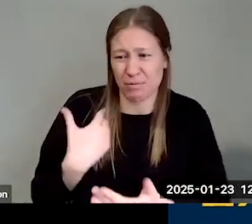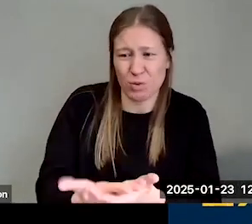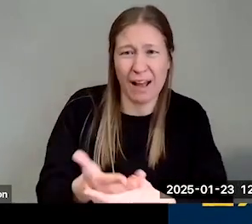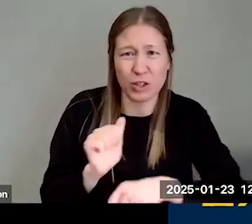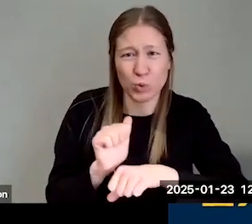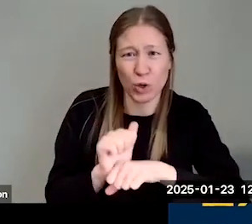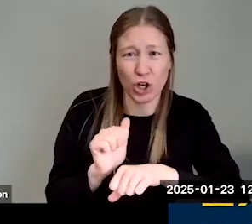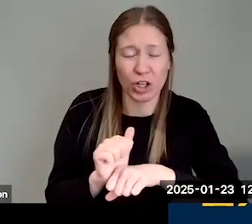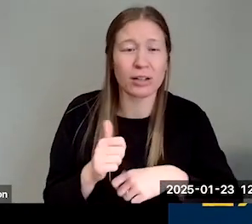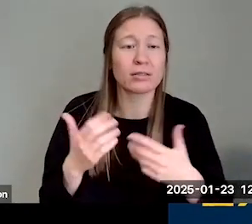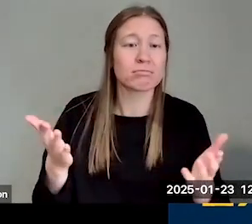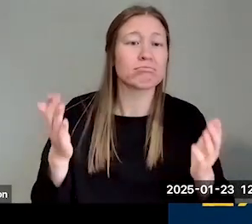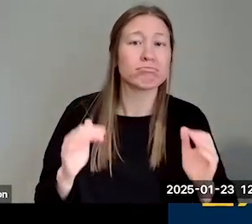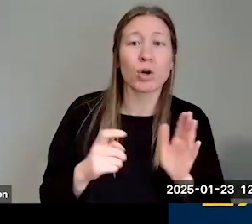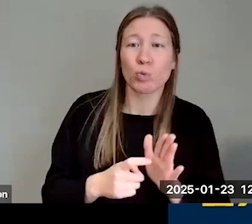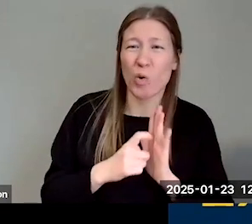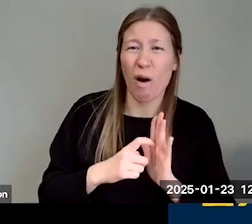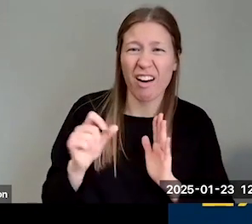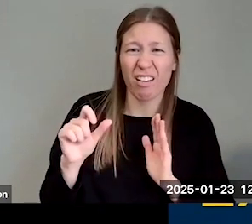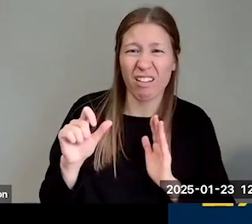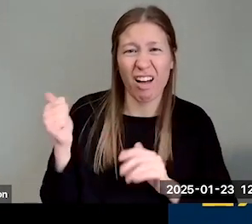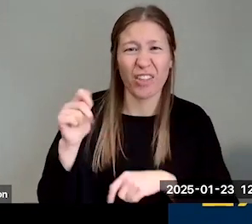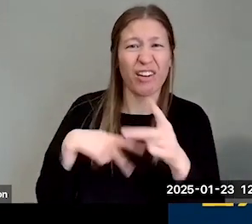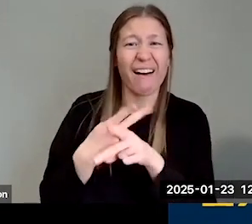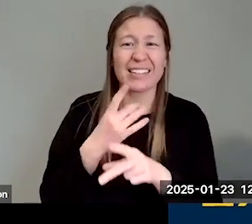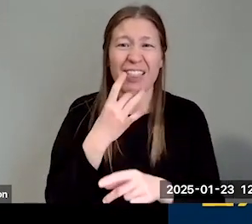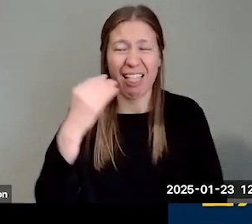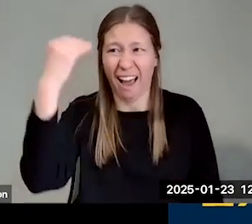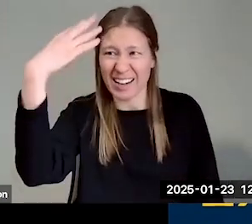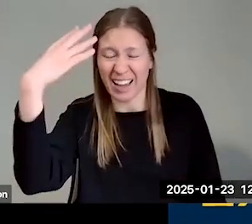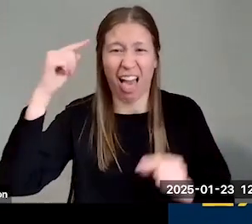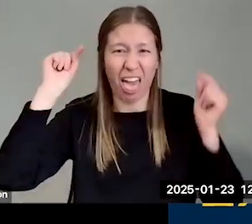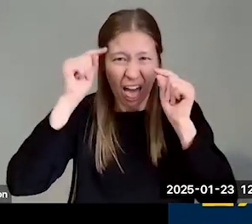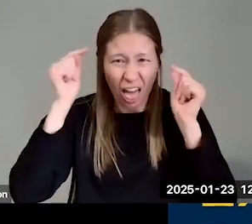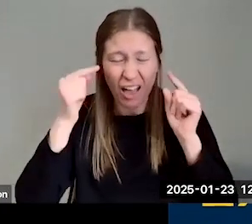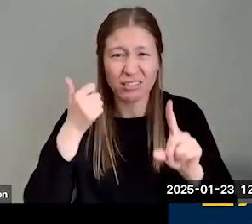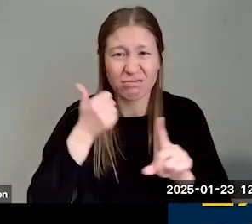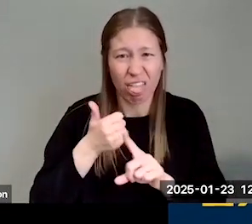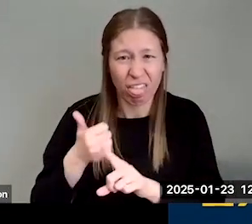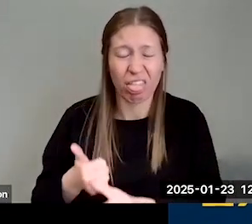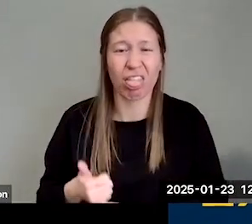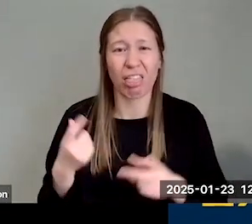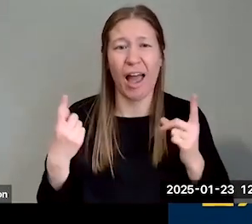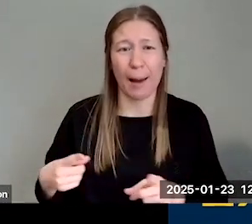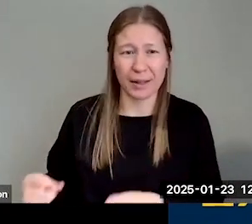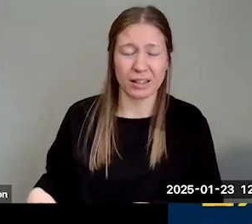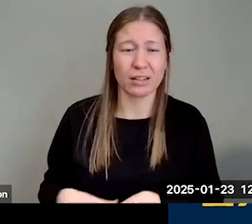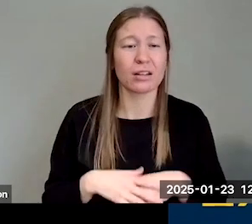needing alternative lighting in a workspace because they might be getting headaches, new medication is making them too tired